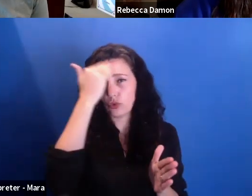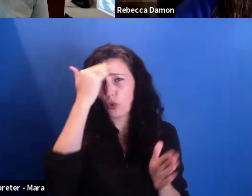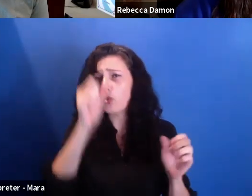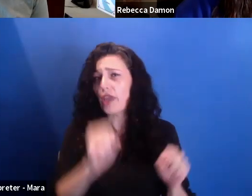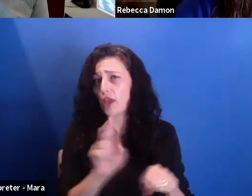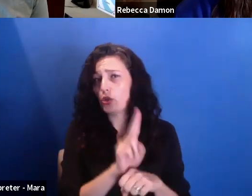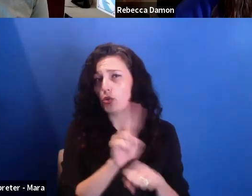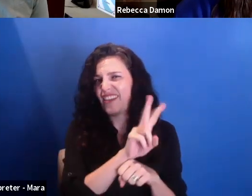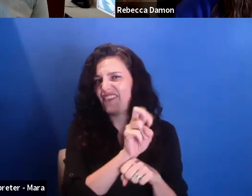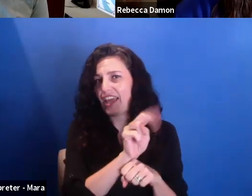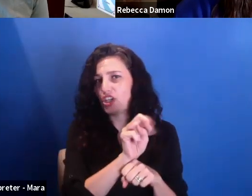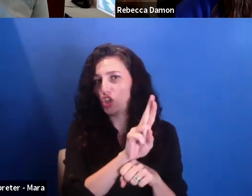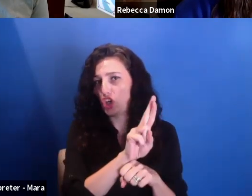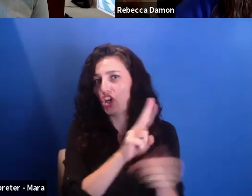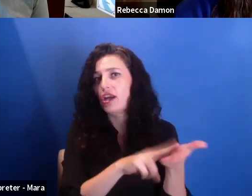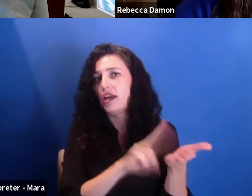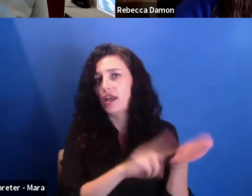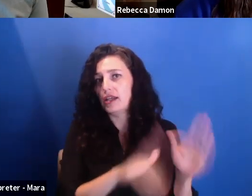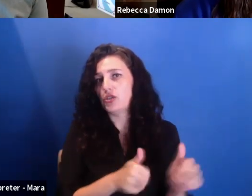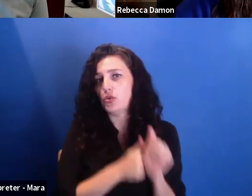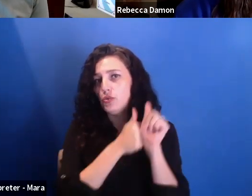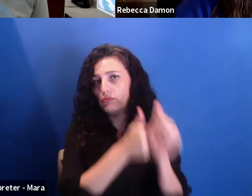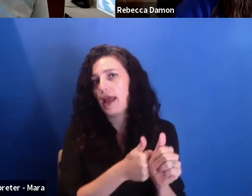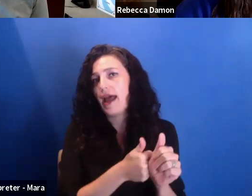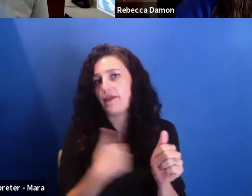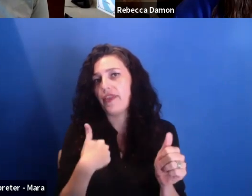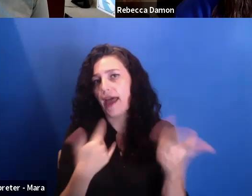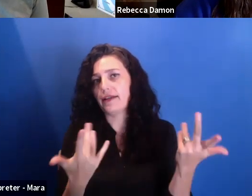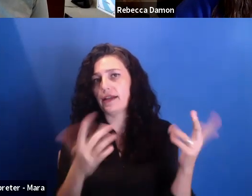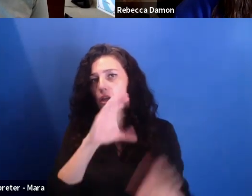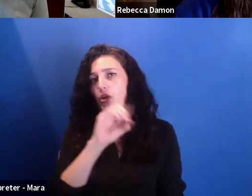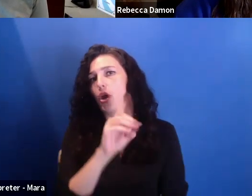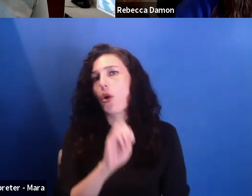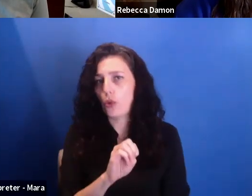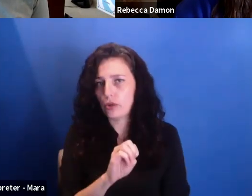to retain their COVID compliance staff. Those people still have all the same responsibilities and the same authority,